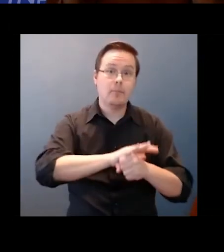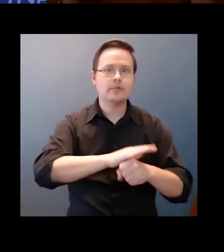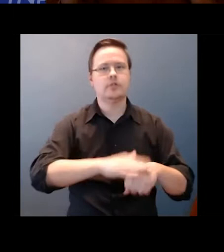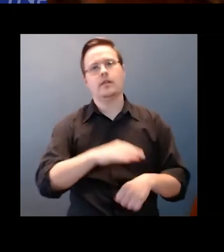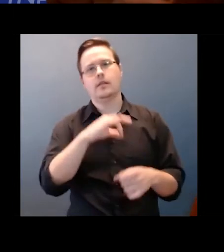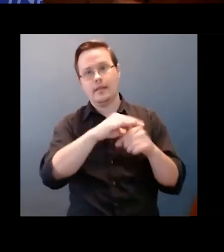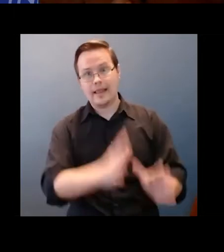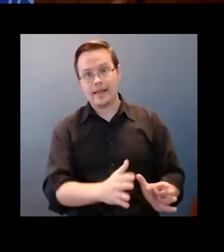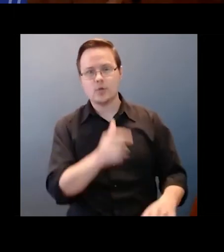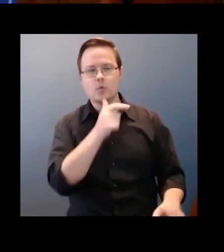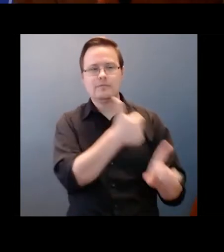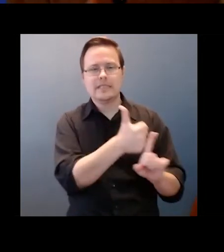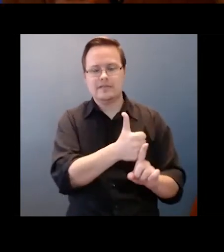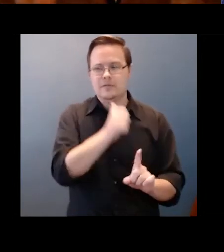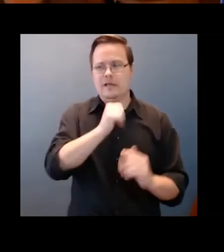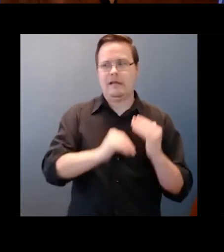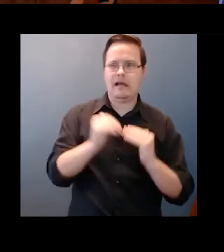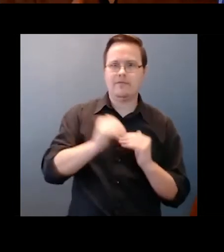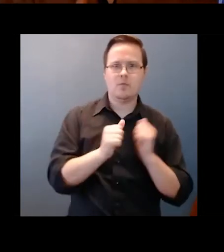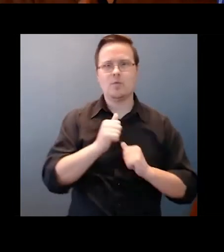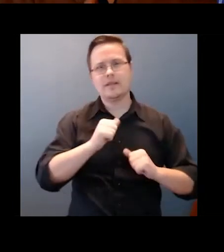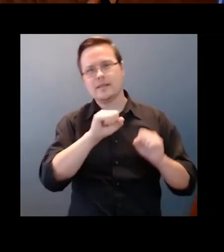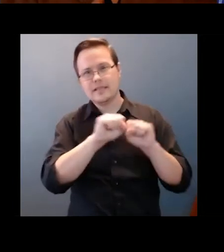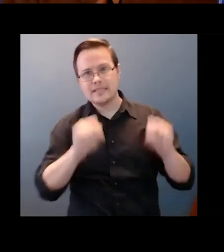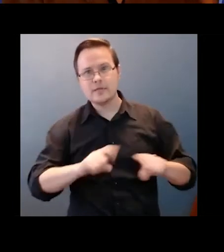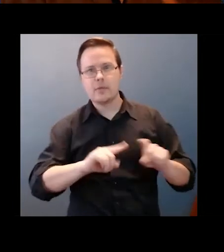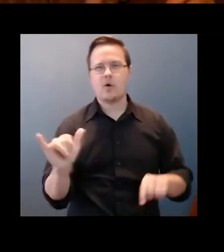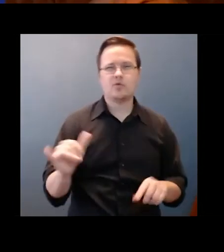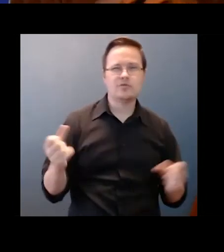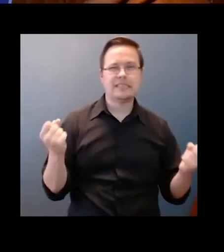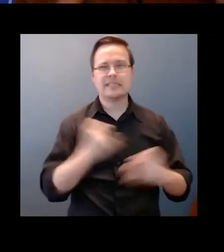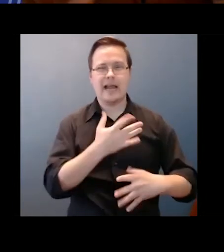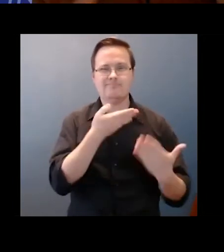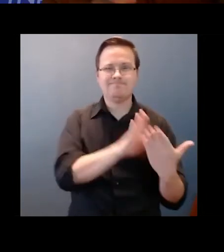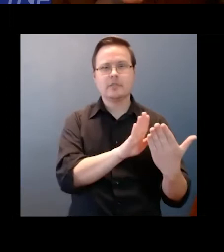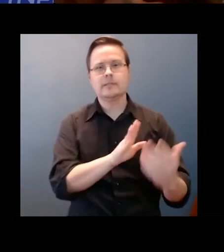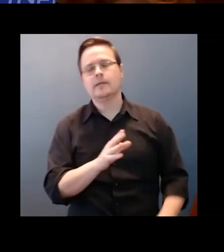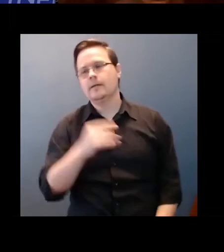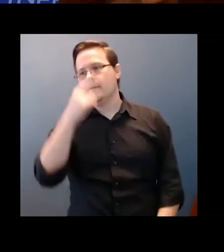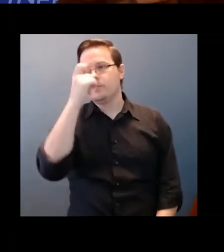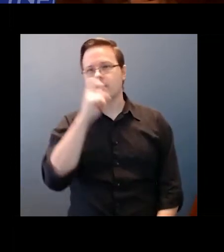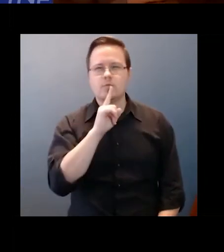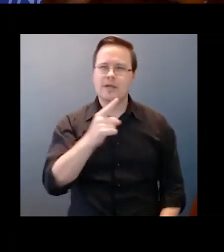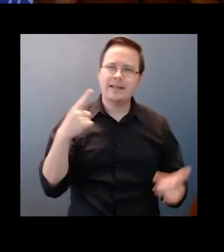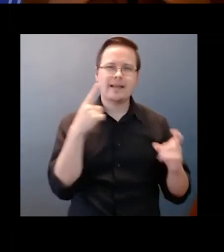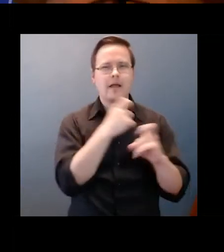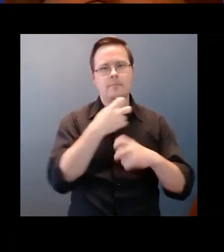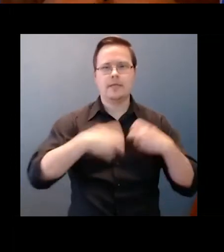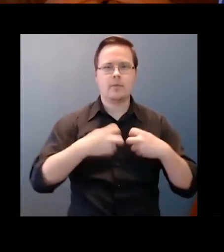We're uncomfortable with the system, but we're also really scared to take it on because those really complex problem. So we made it so that it would